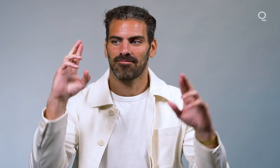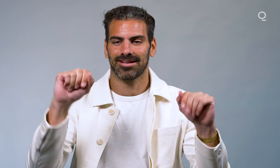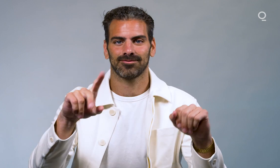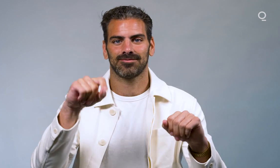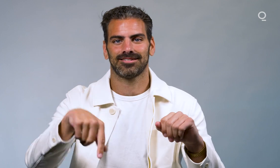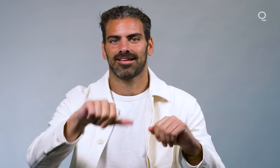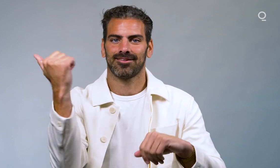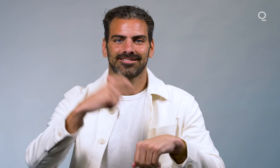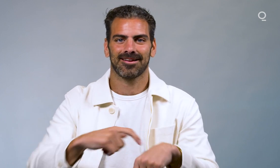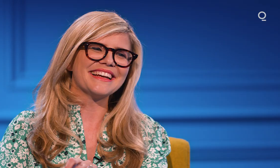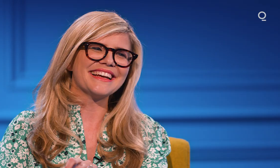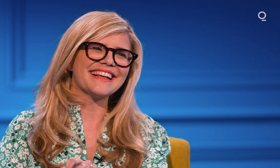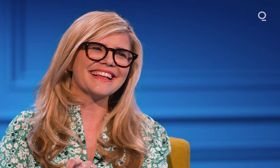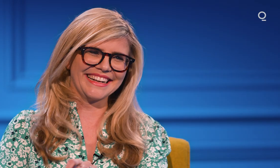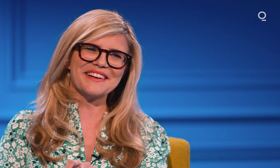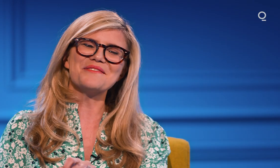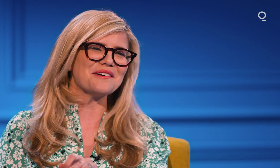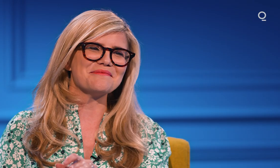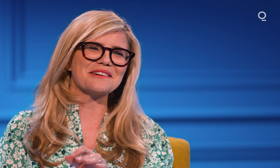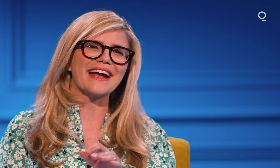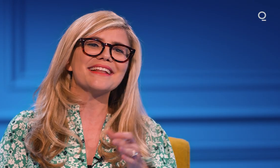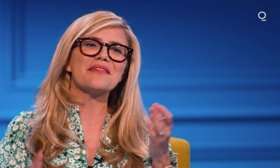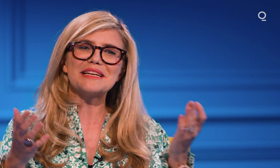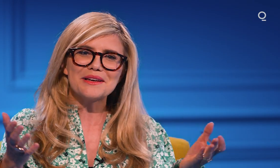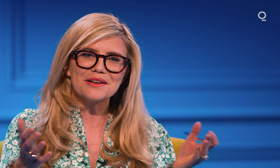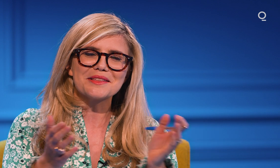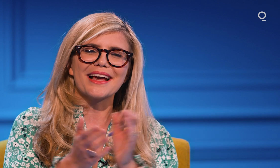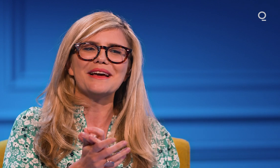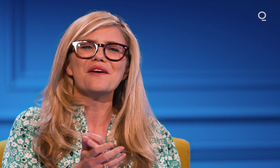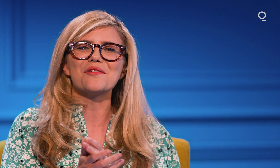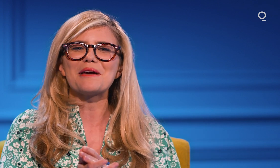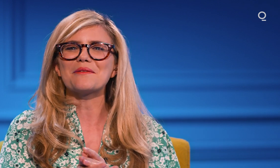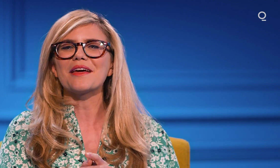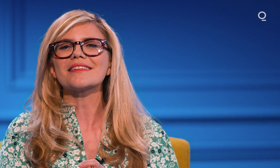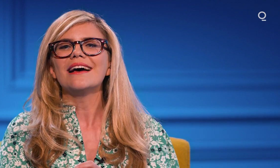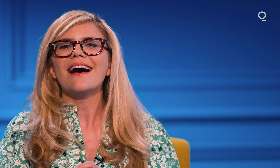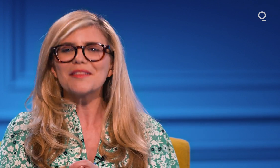And I've had a great time with you. I hope to do this again. That would be great. And thank you, I should say for being with us